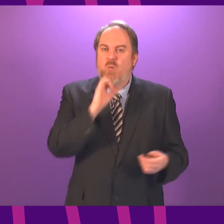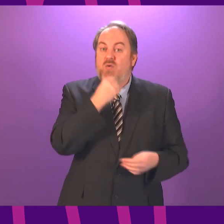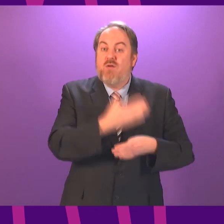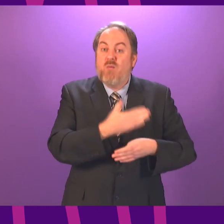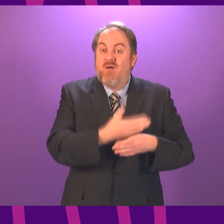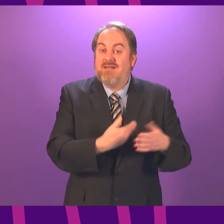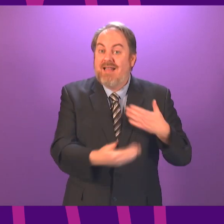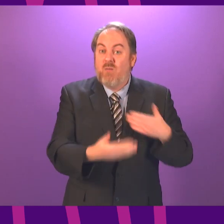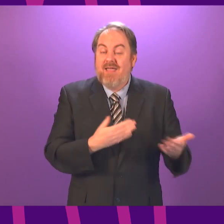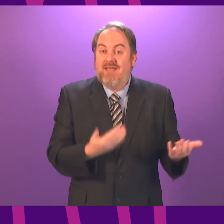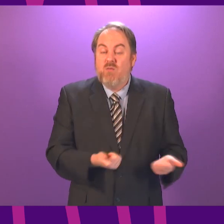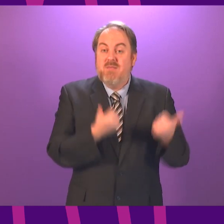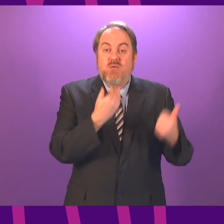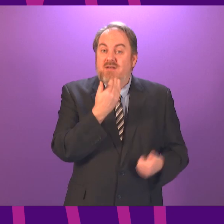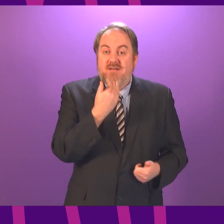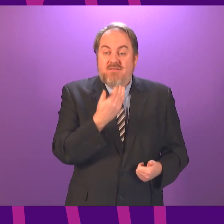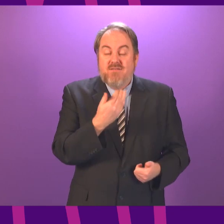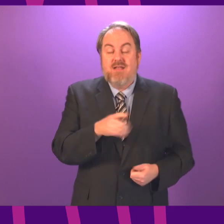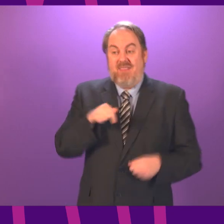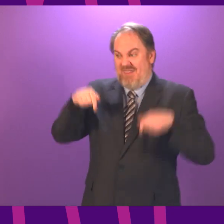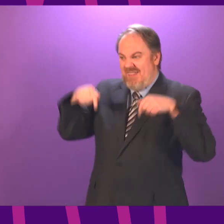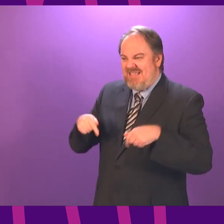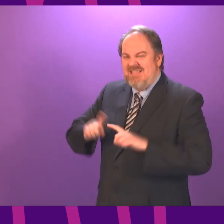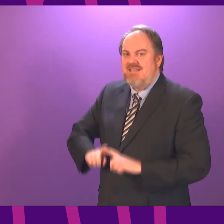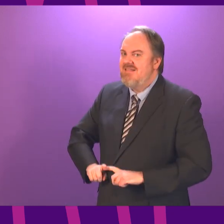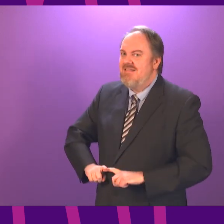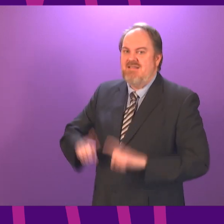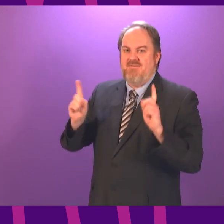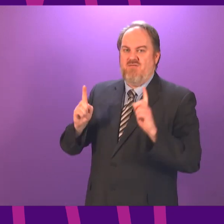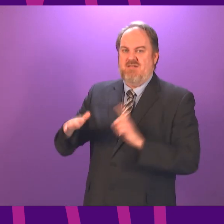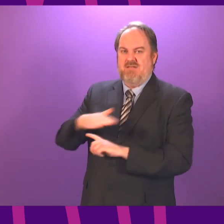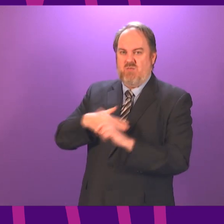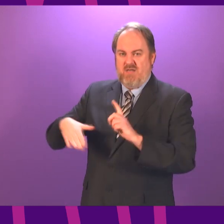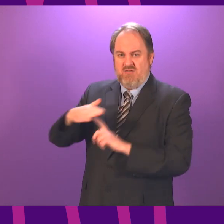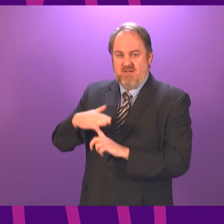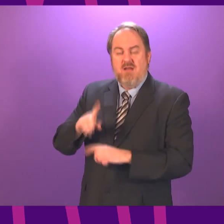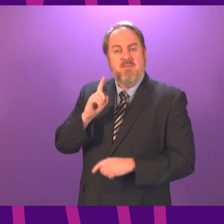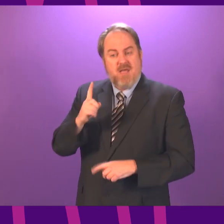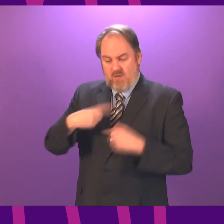in the face of the situation that we encountered. Regardless of how well prepared we had been